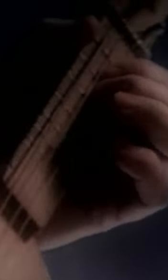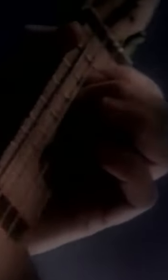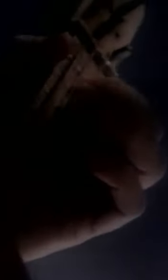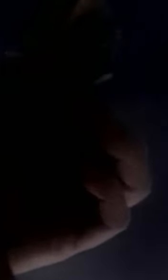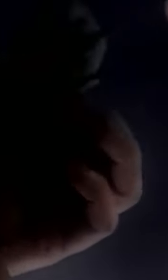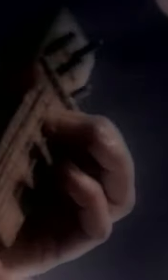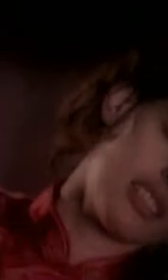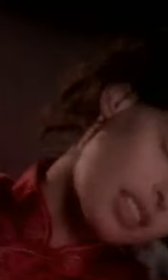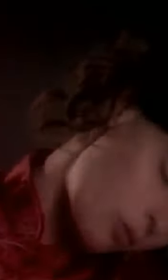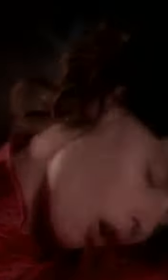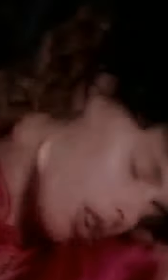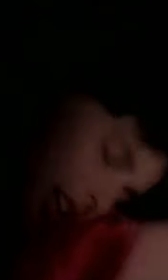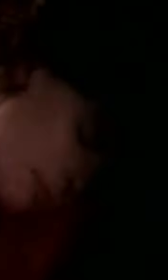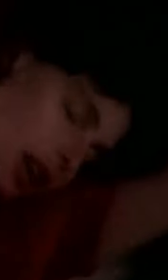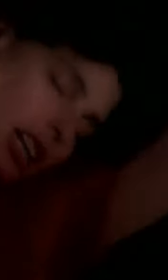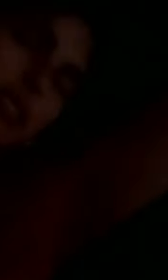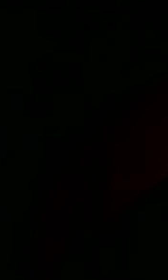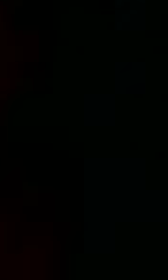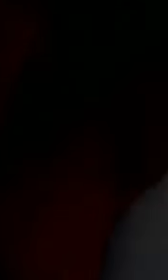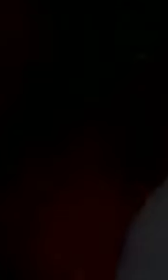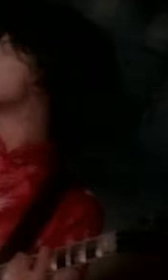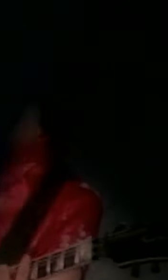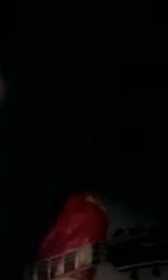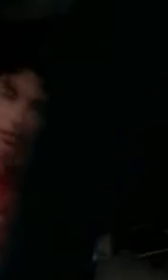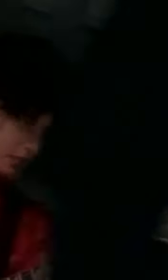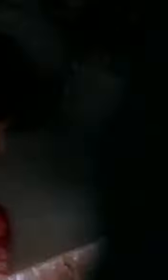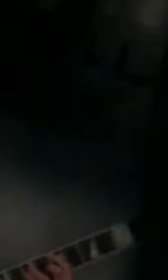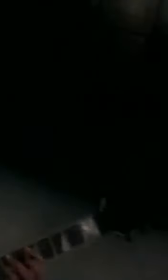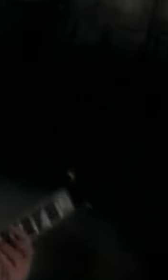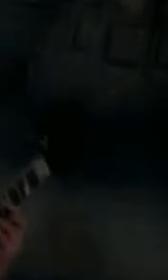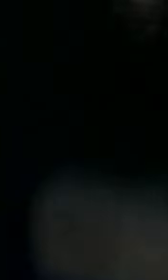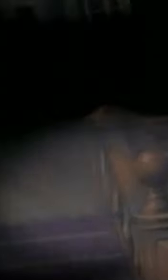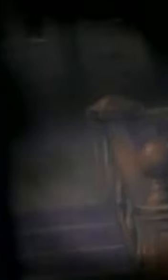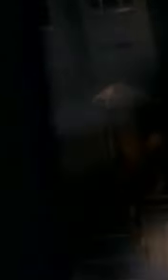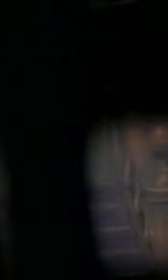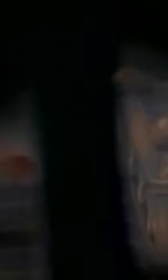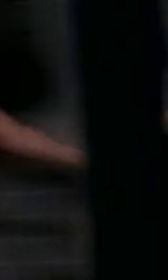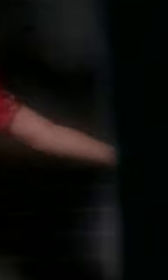the National Film and Sound Archive Hall of Fame in 2016.